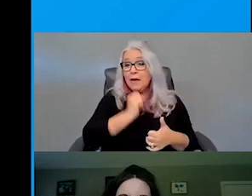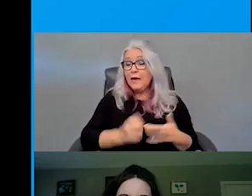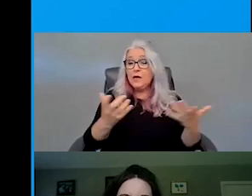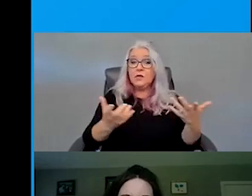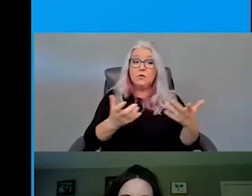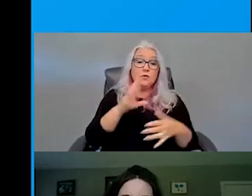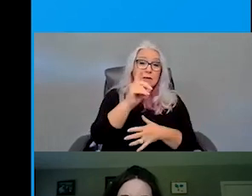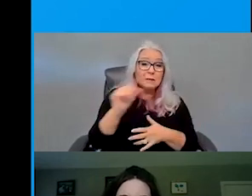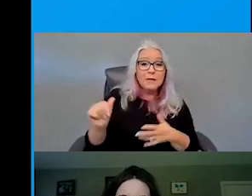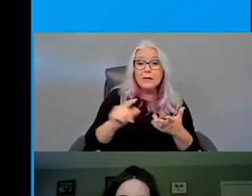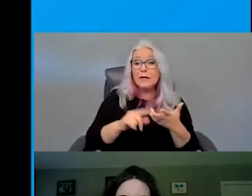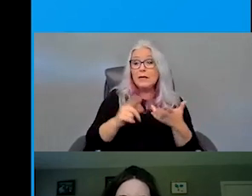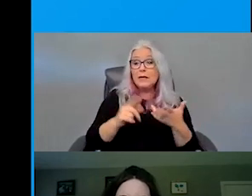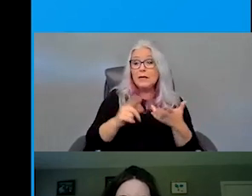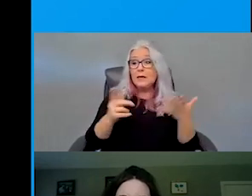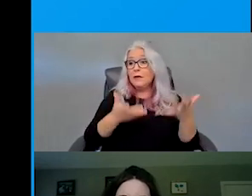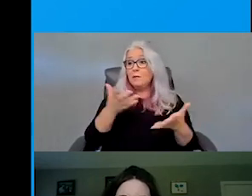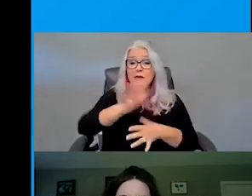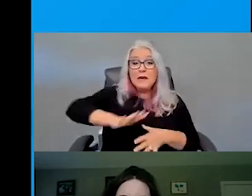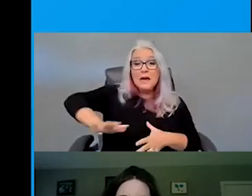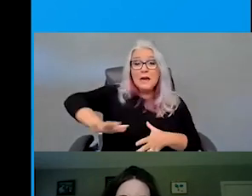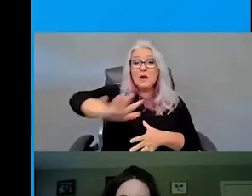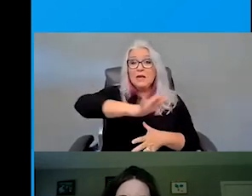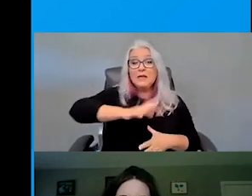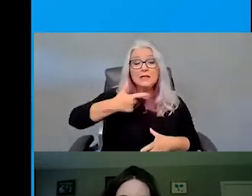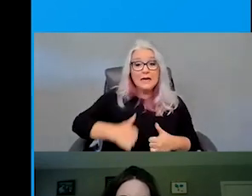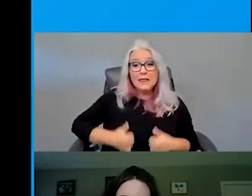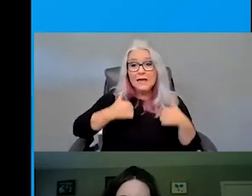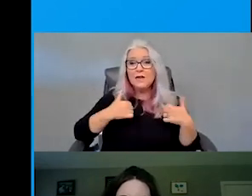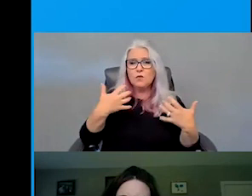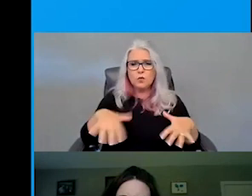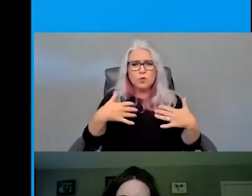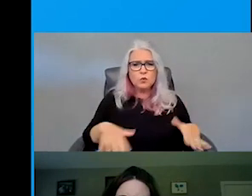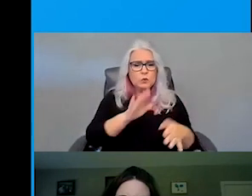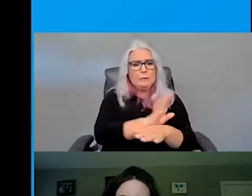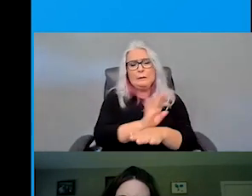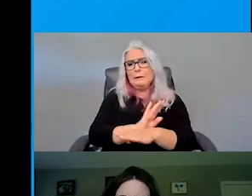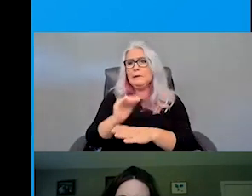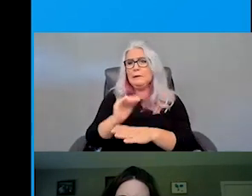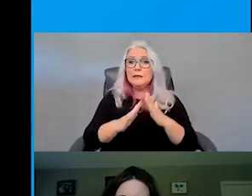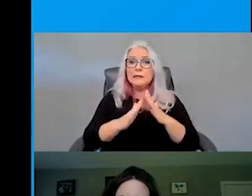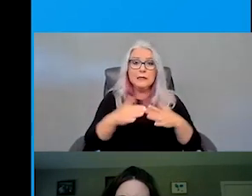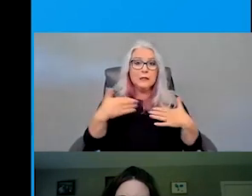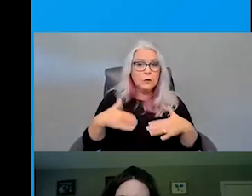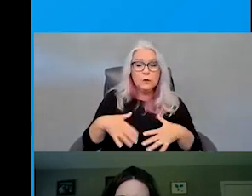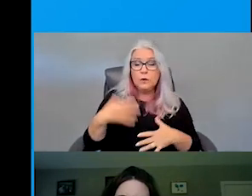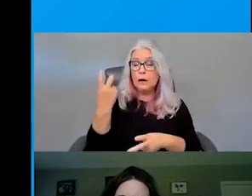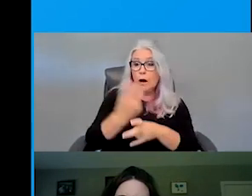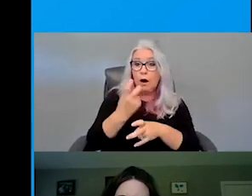aging or disability or driving and major do not have that and